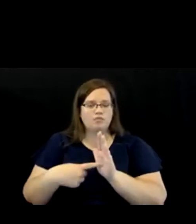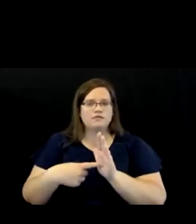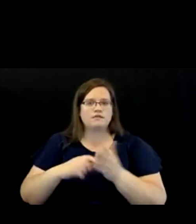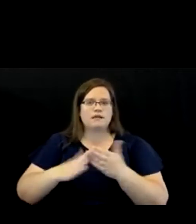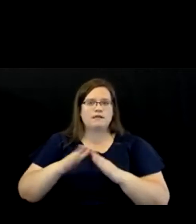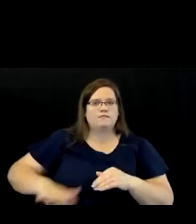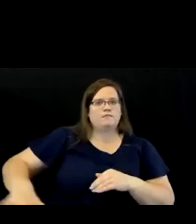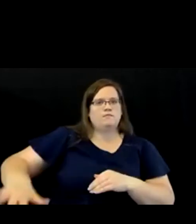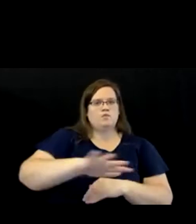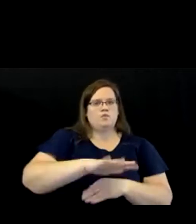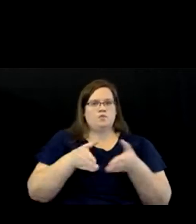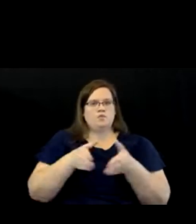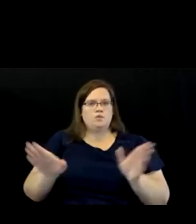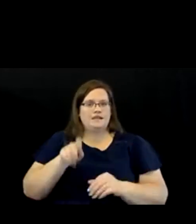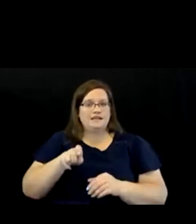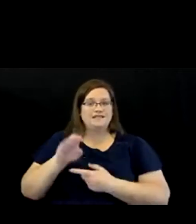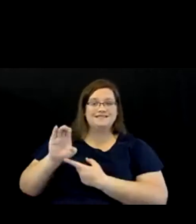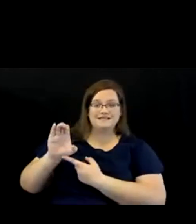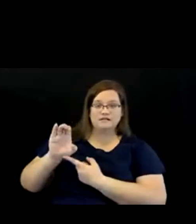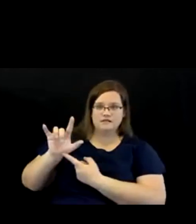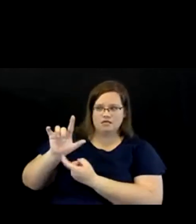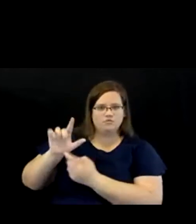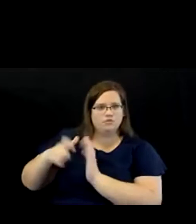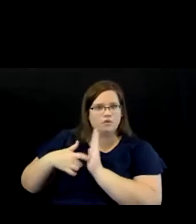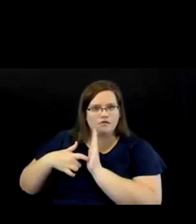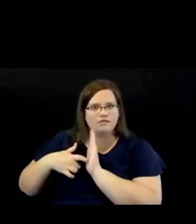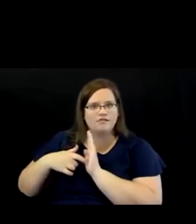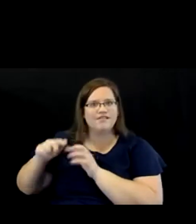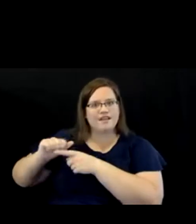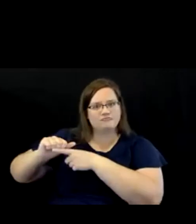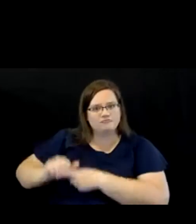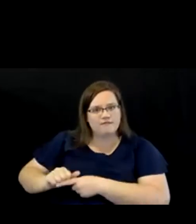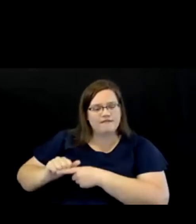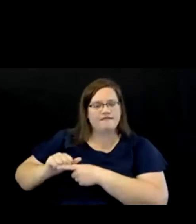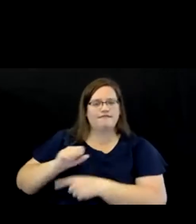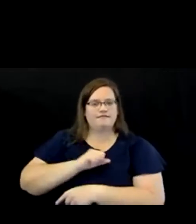the CIL is also actively training their staff on how to do